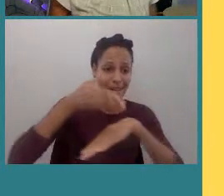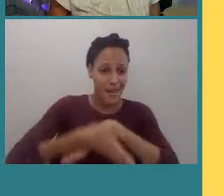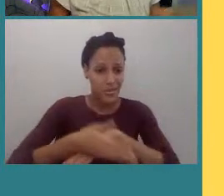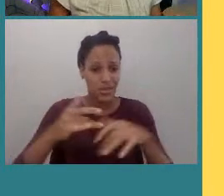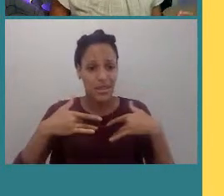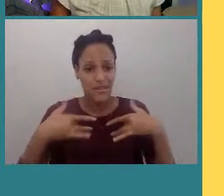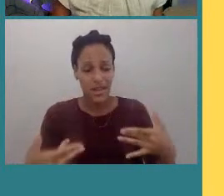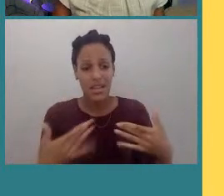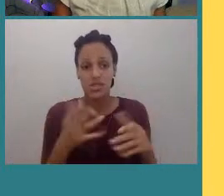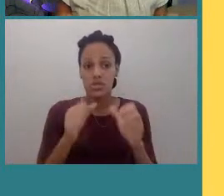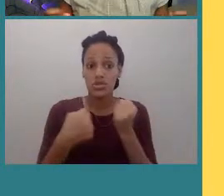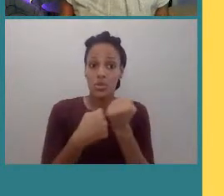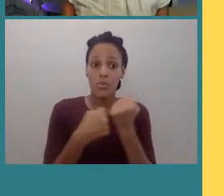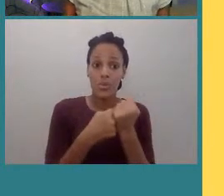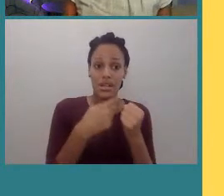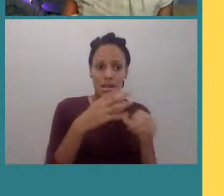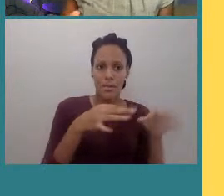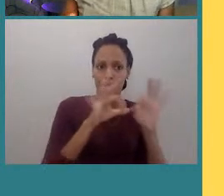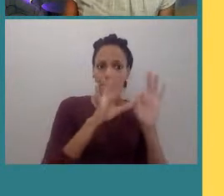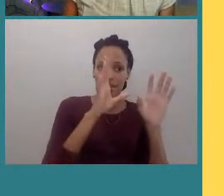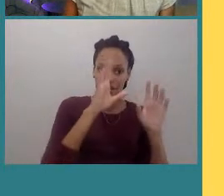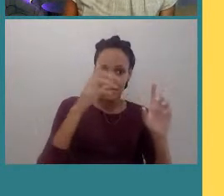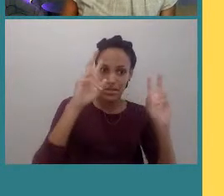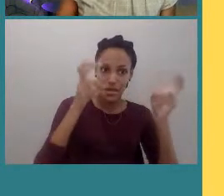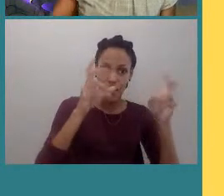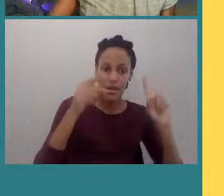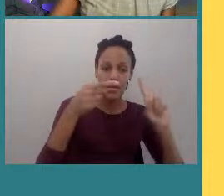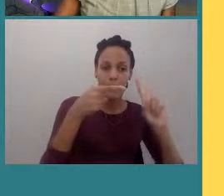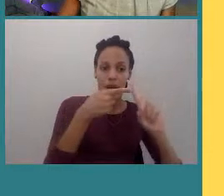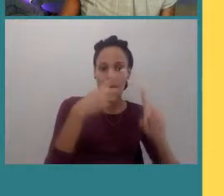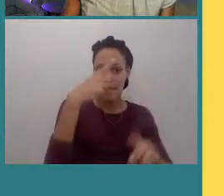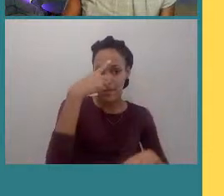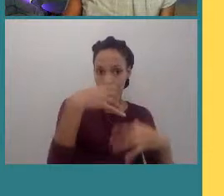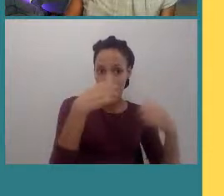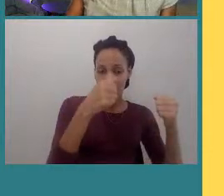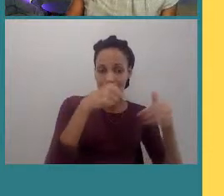before I die-- I would like to see the Black community be the highest earning minority